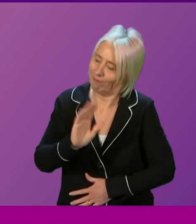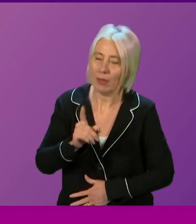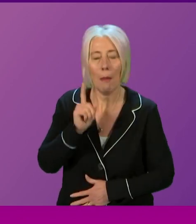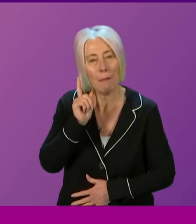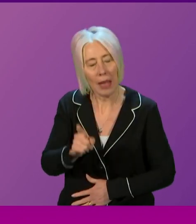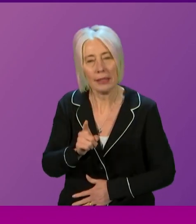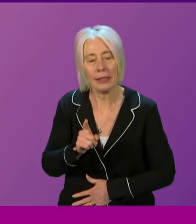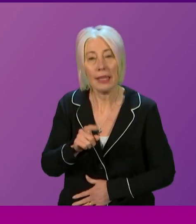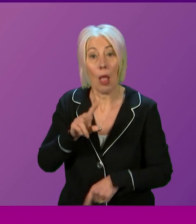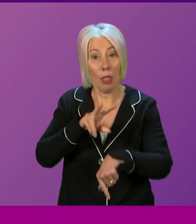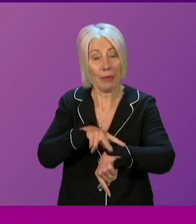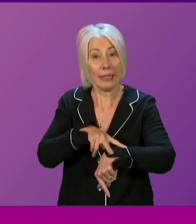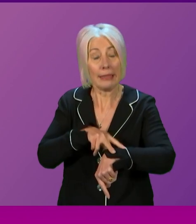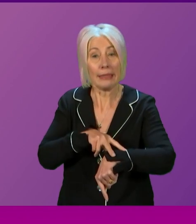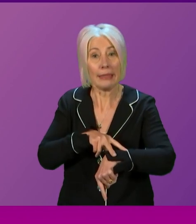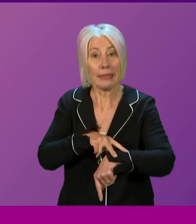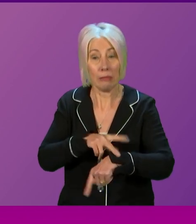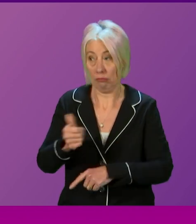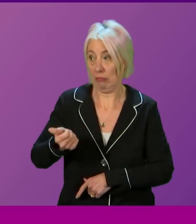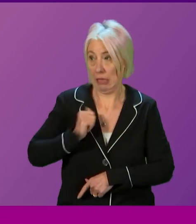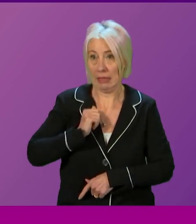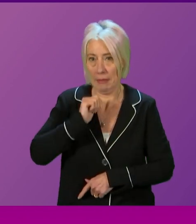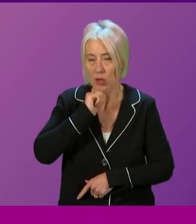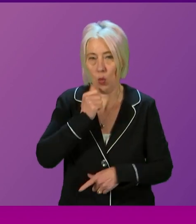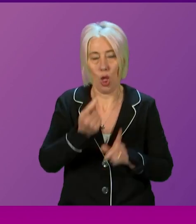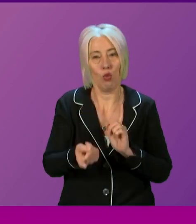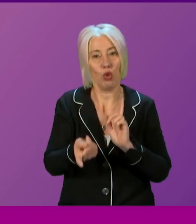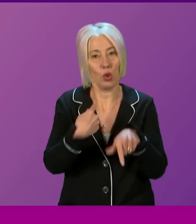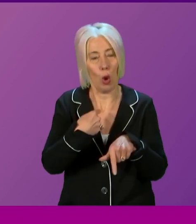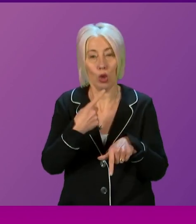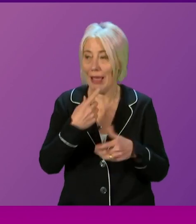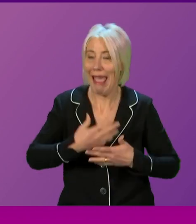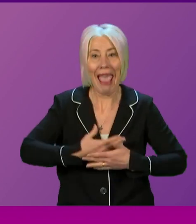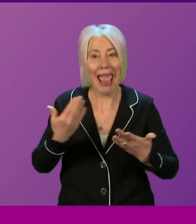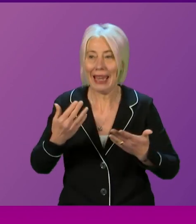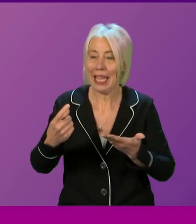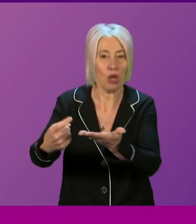However, the police are, of course, expected to respond to any recommendations or actions